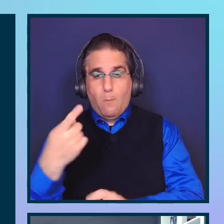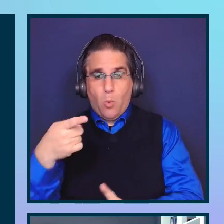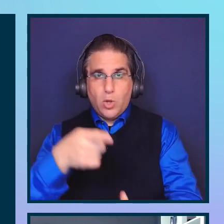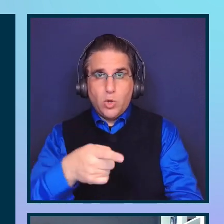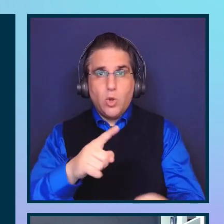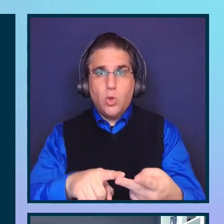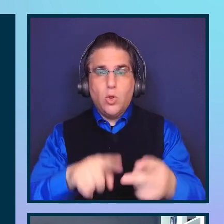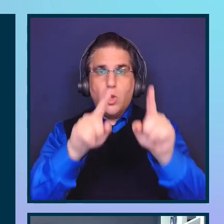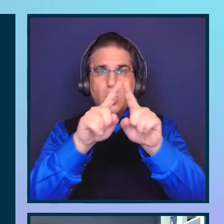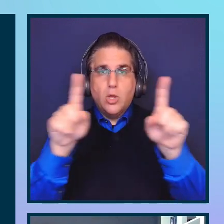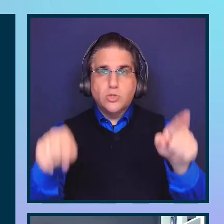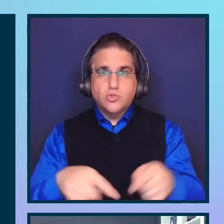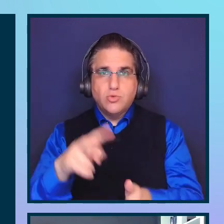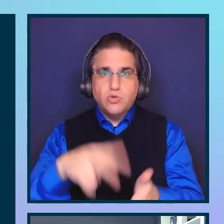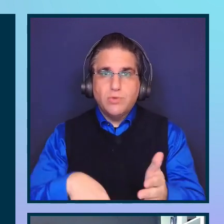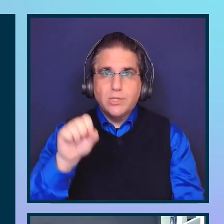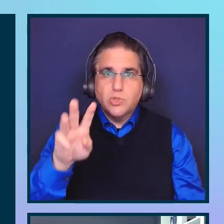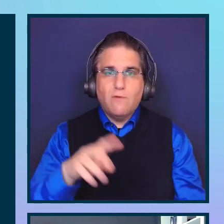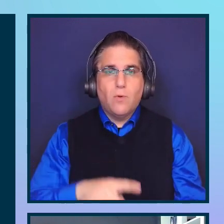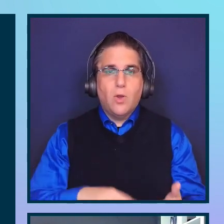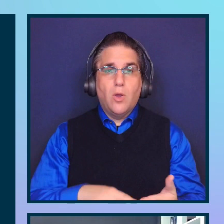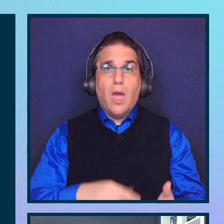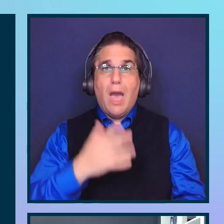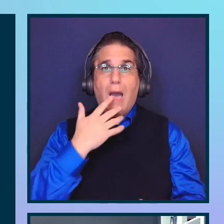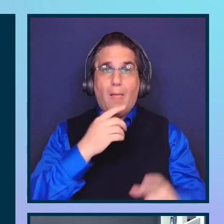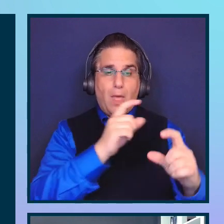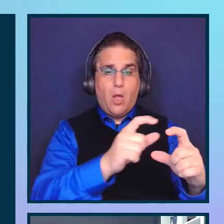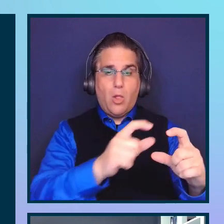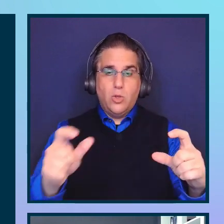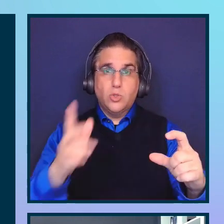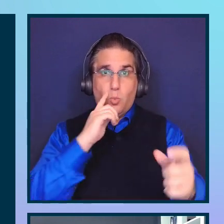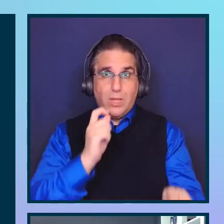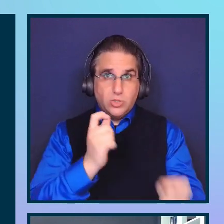When you click in the color swatches, does the image change or do I go directly to